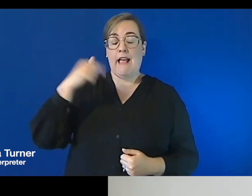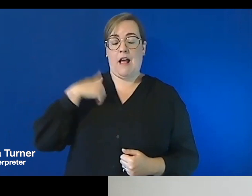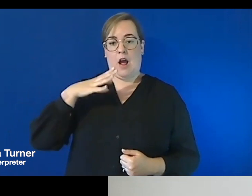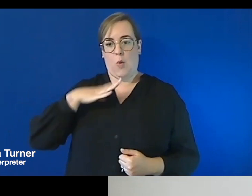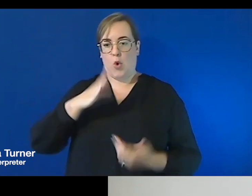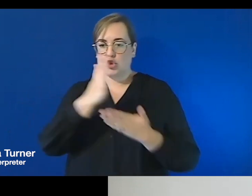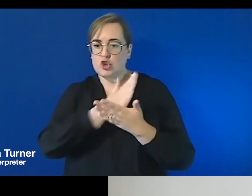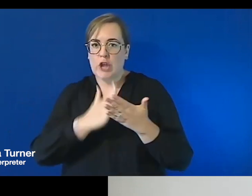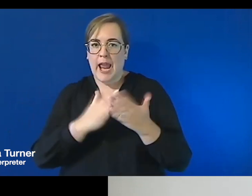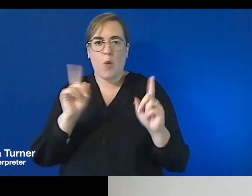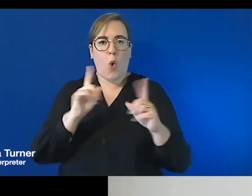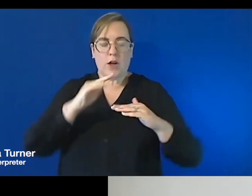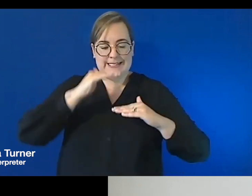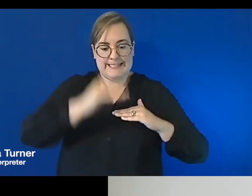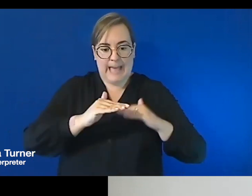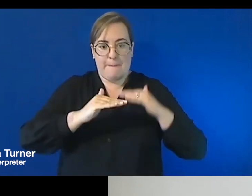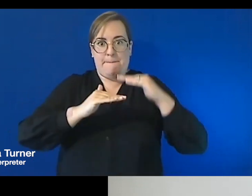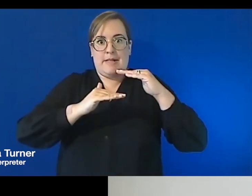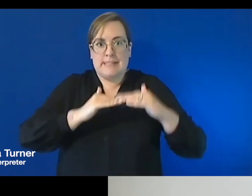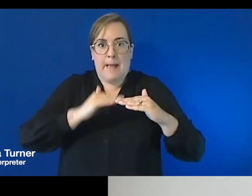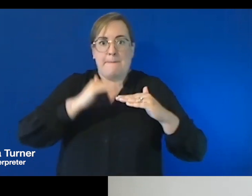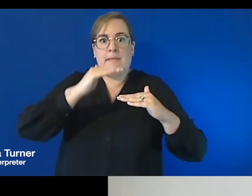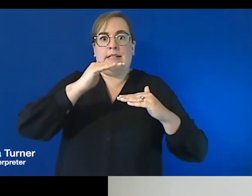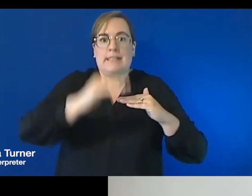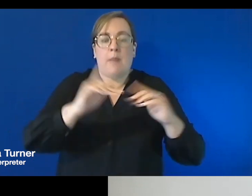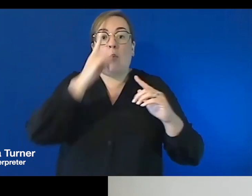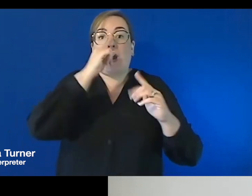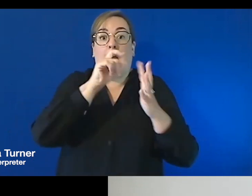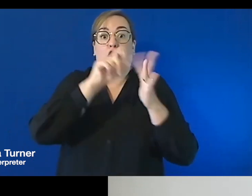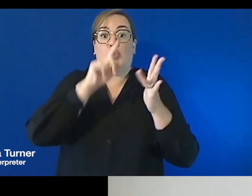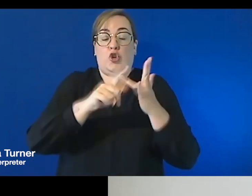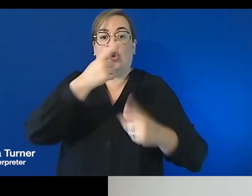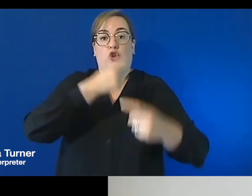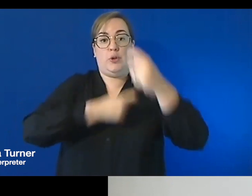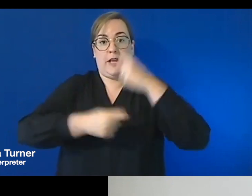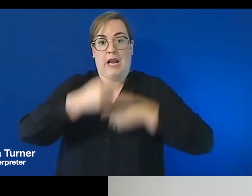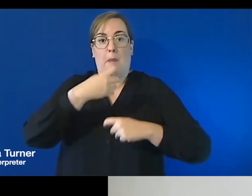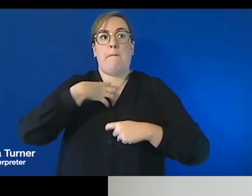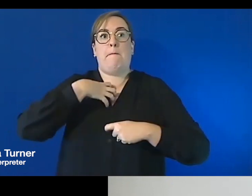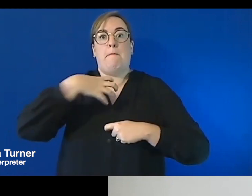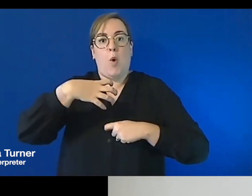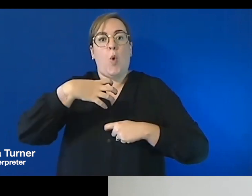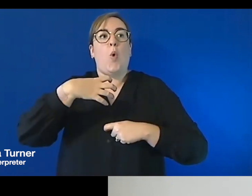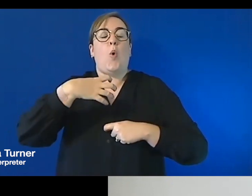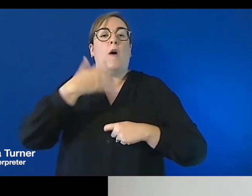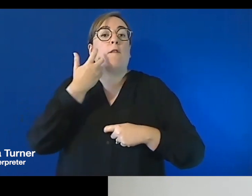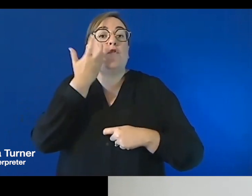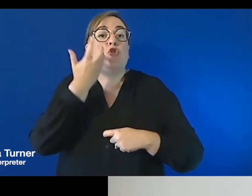we're able to use in order to become closer to the future of a multi-diverse technology,